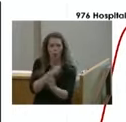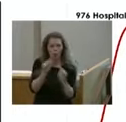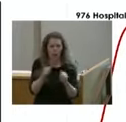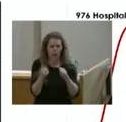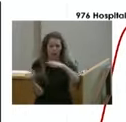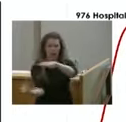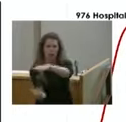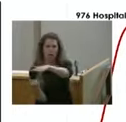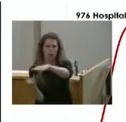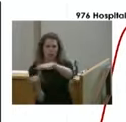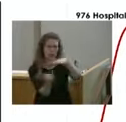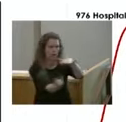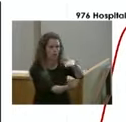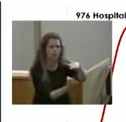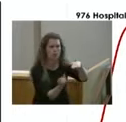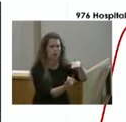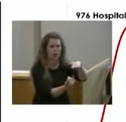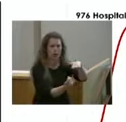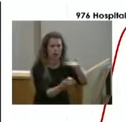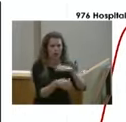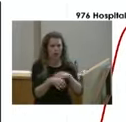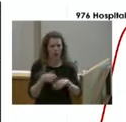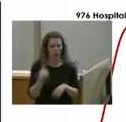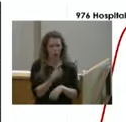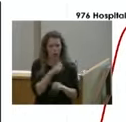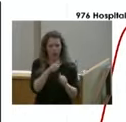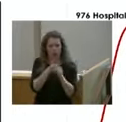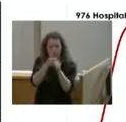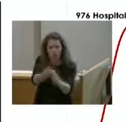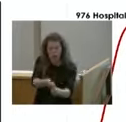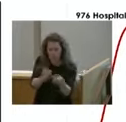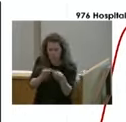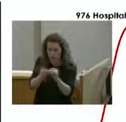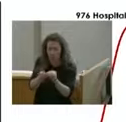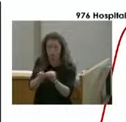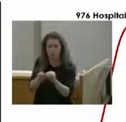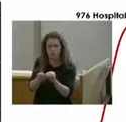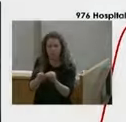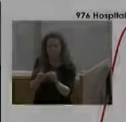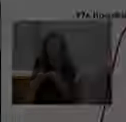other measures in the governor's framework before we, we take that step I think.